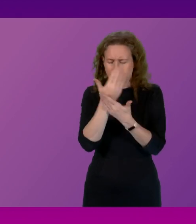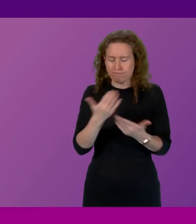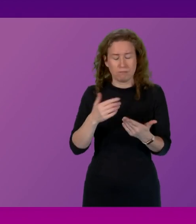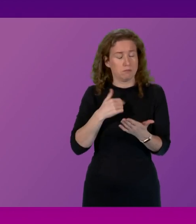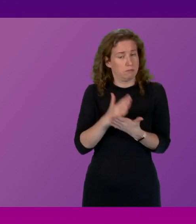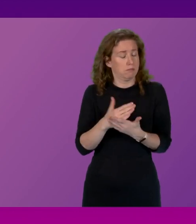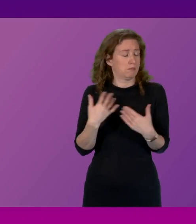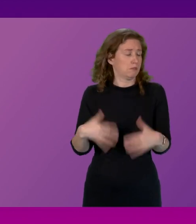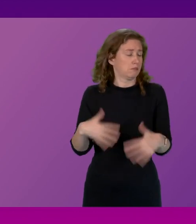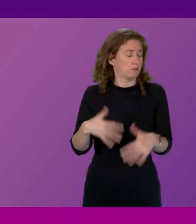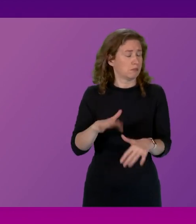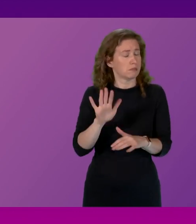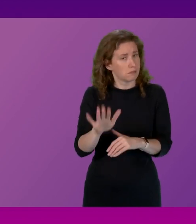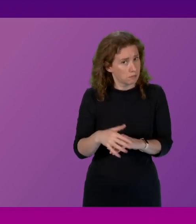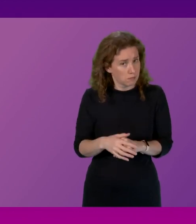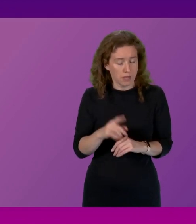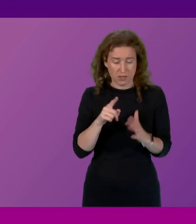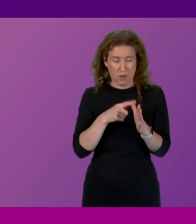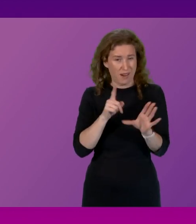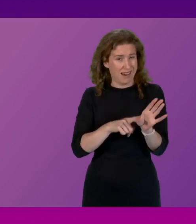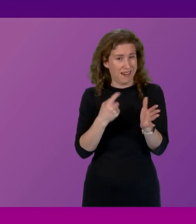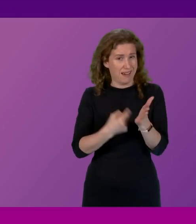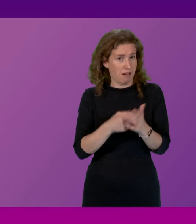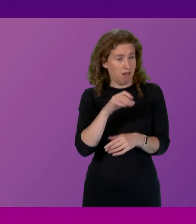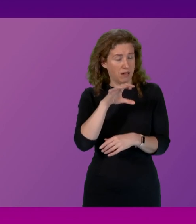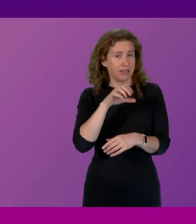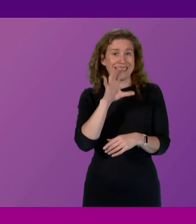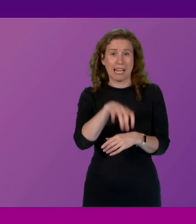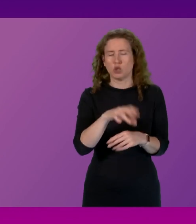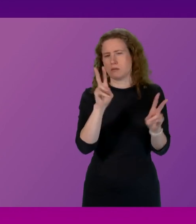the events at Ayr station hotel.